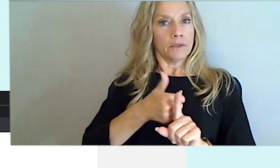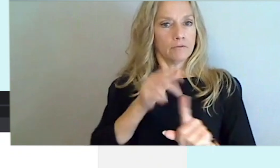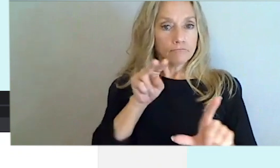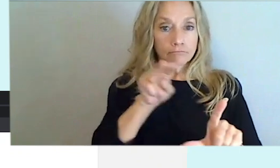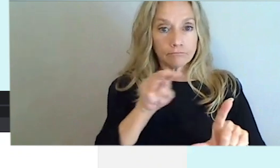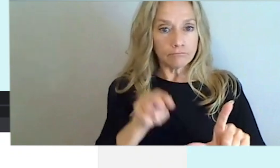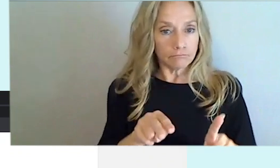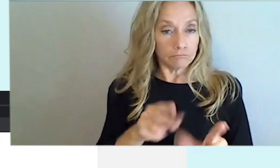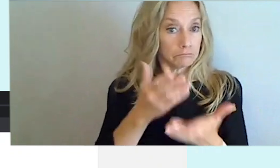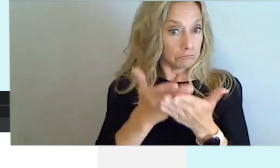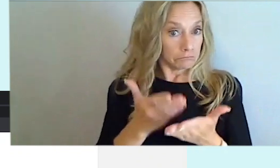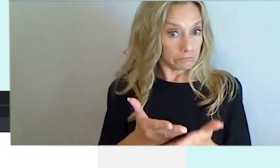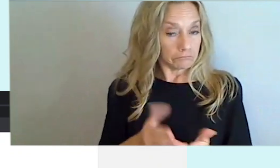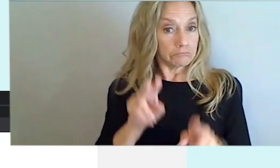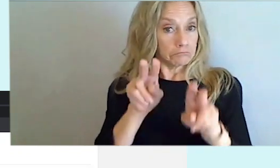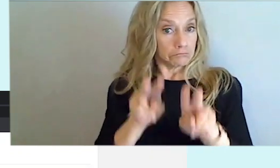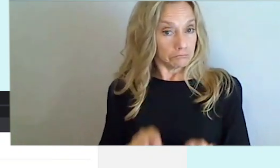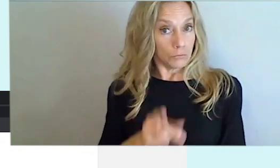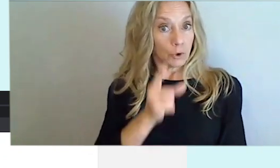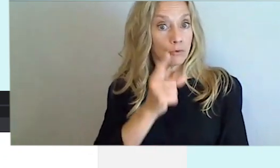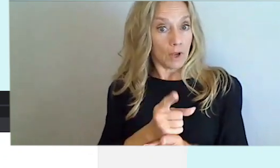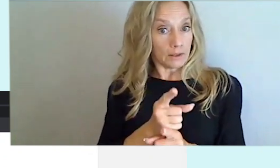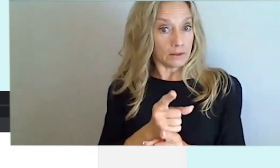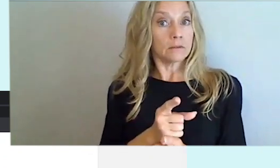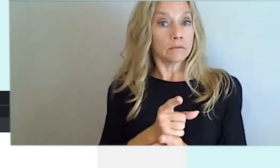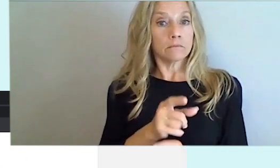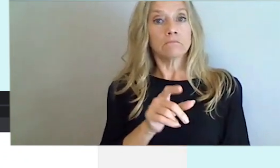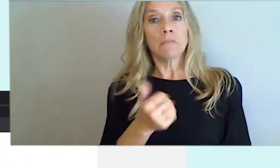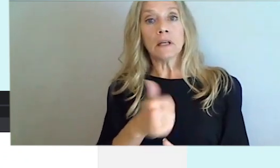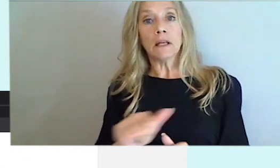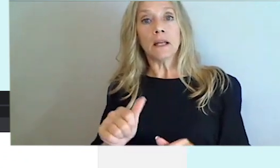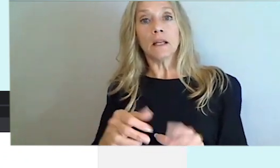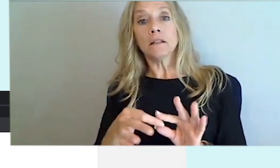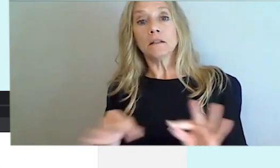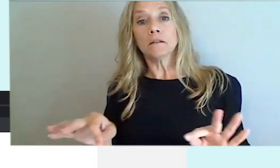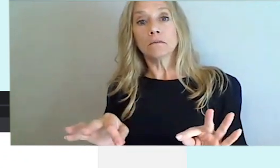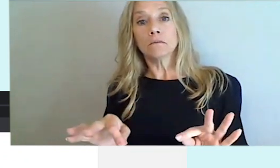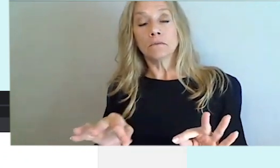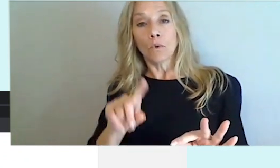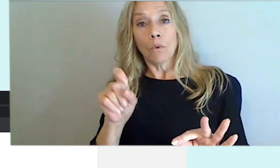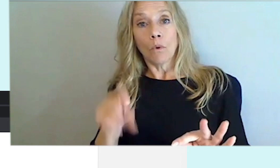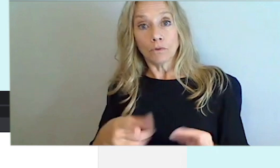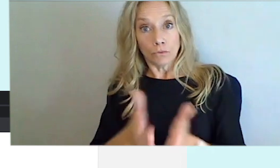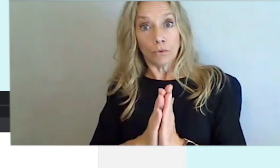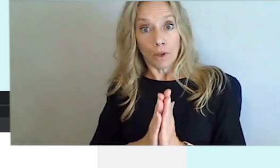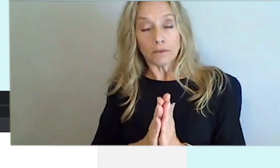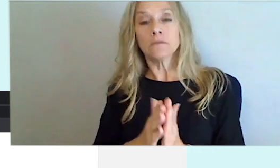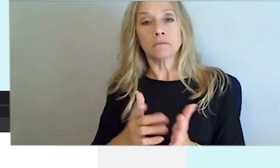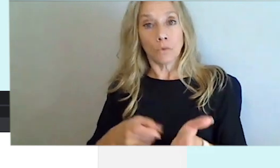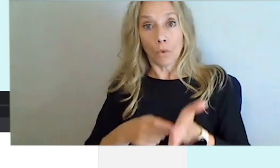make sure it's still correct, and answer any required questions. For this example, the vehicle needs to be removed